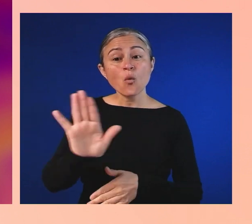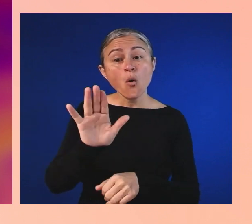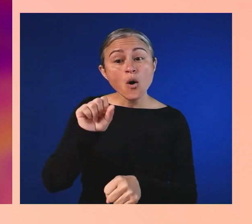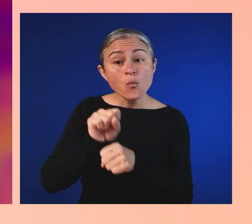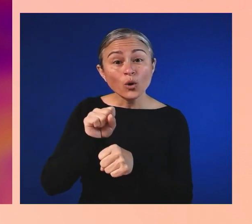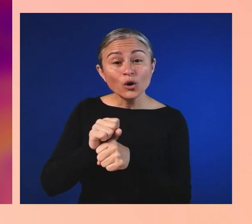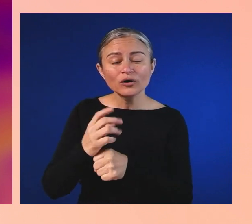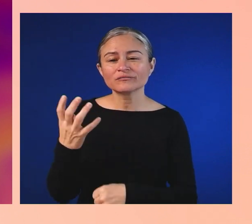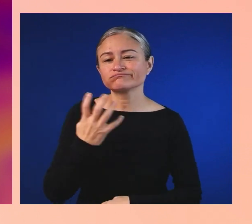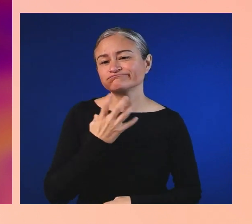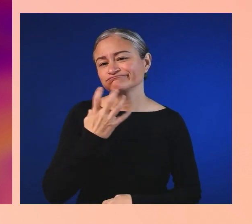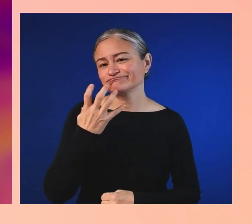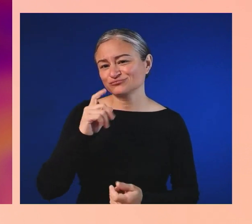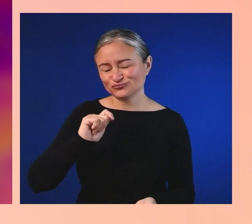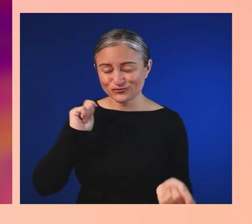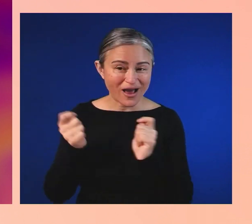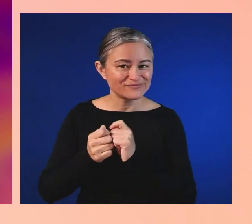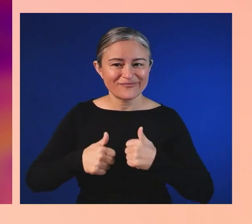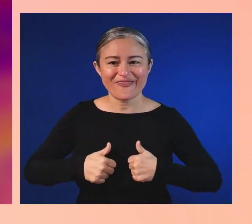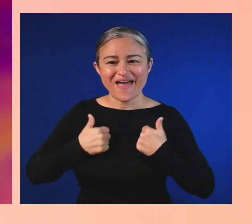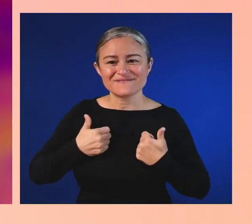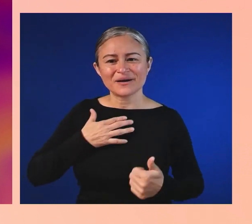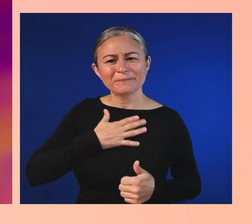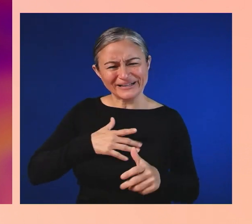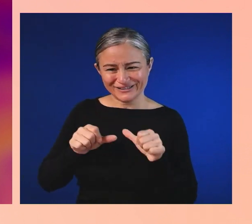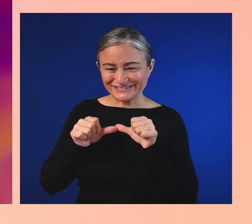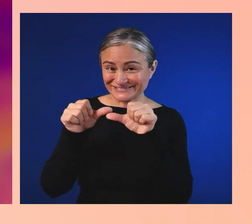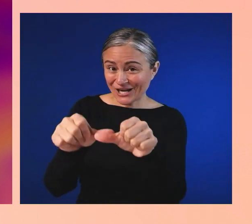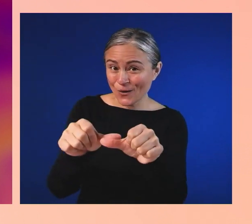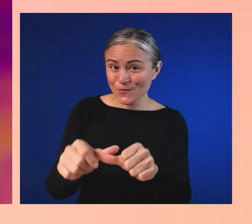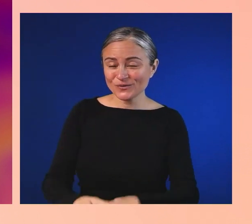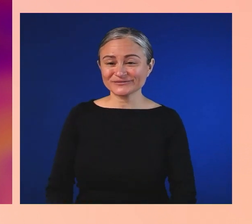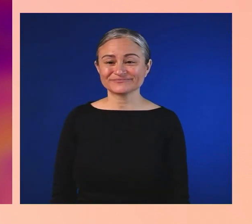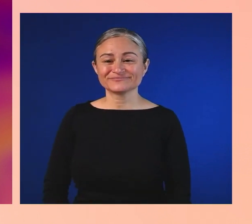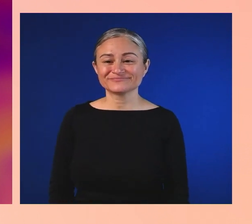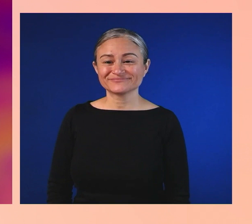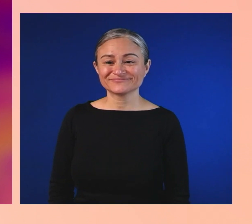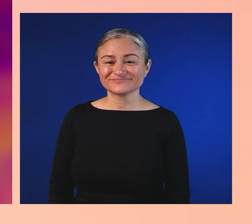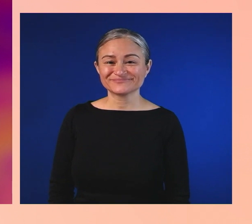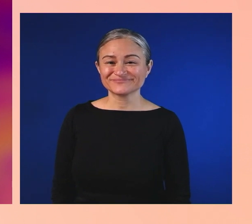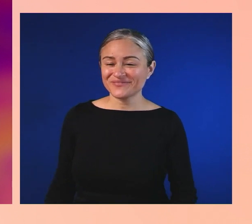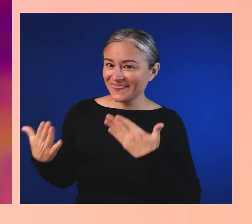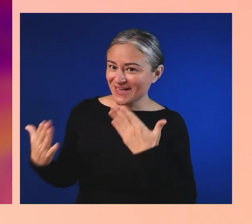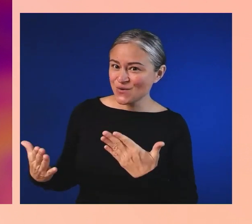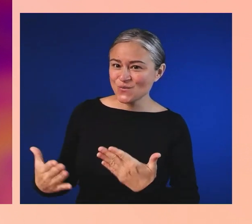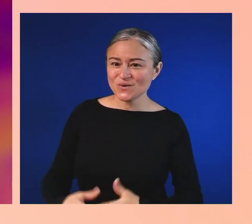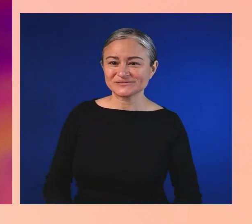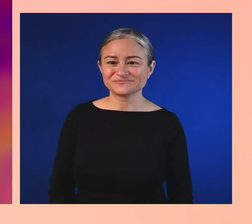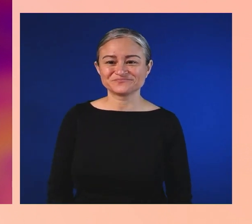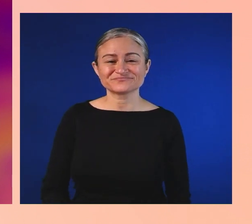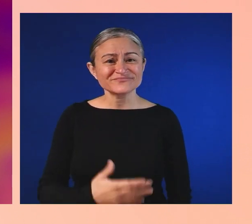Thank you. Thank you. This was great. Anyone's looking for it? Thank you, Christina. Well, thank you, Doug.